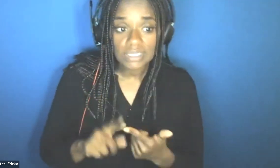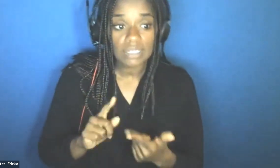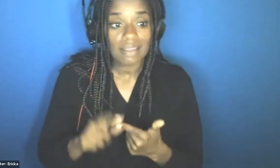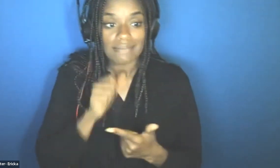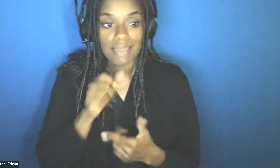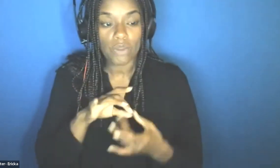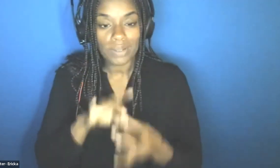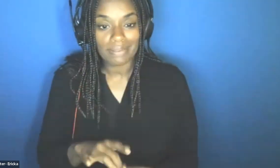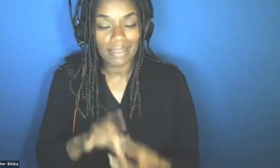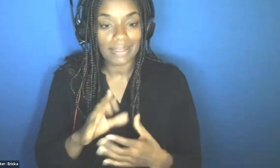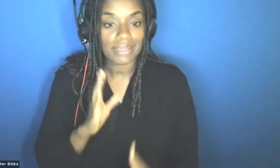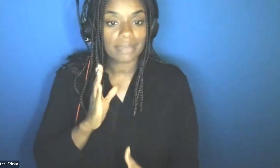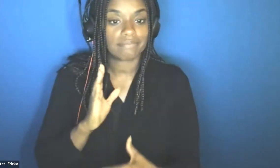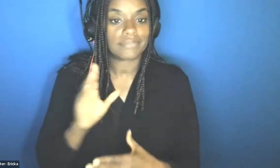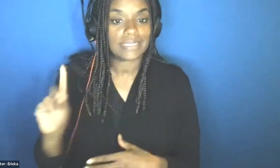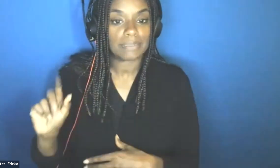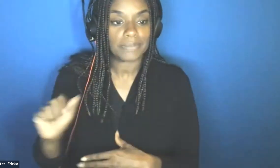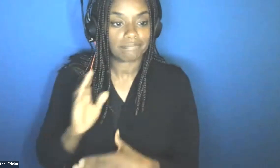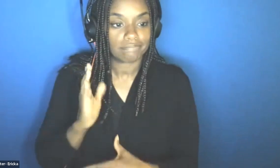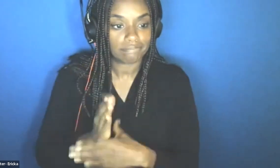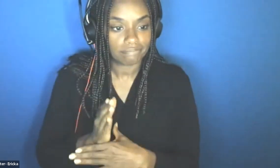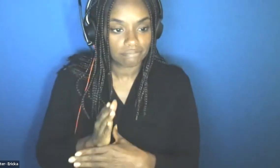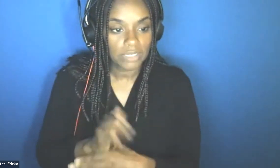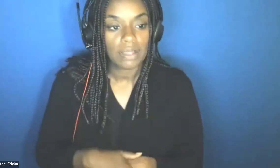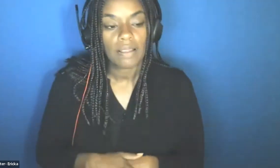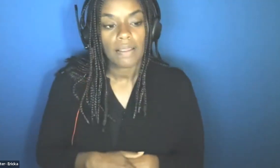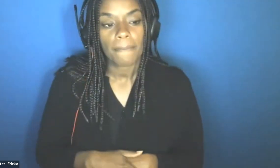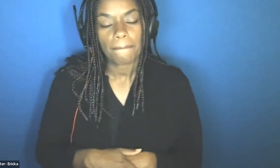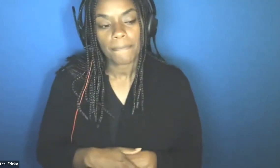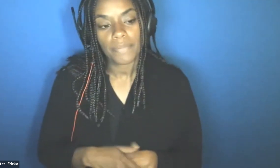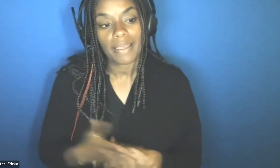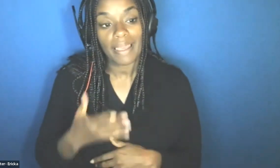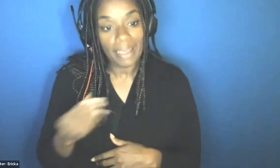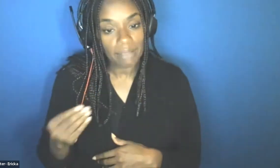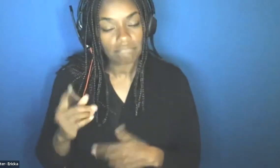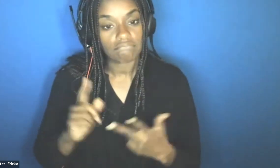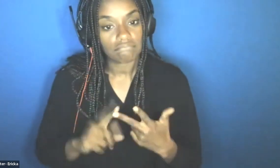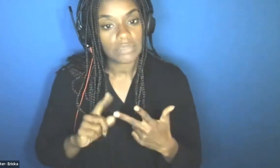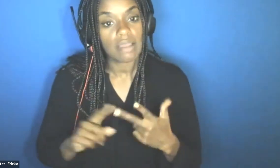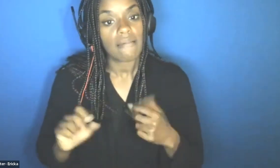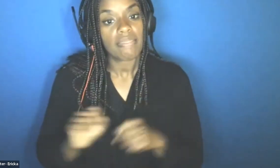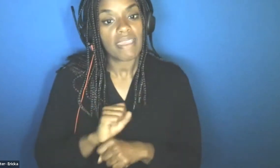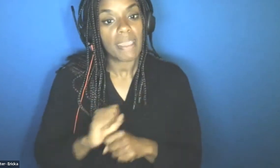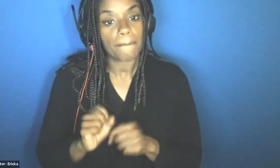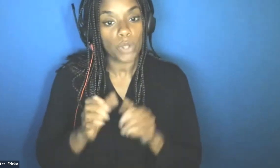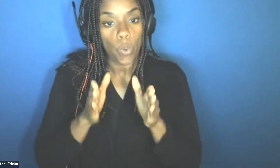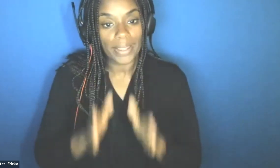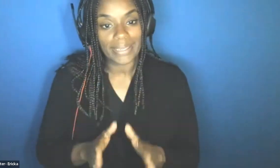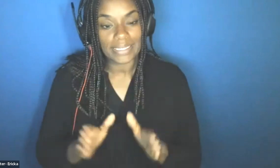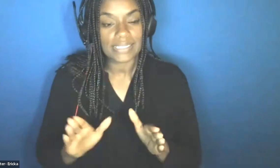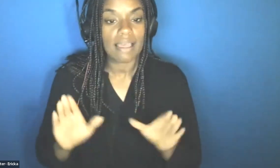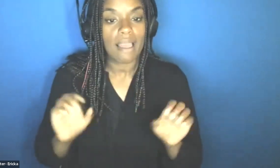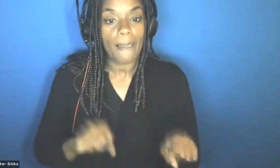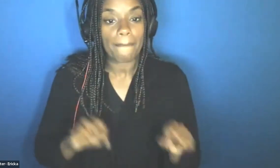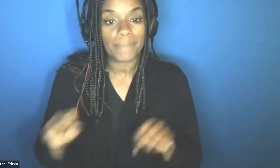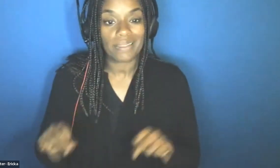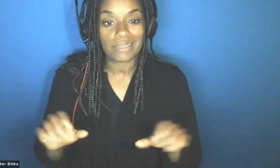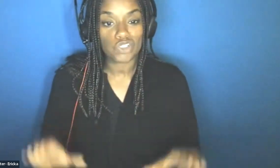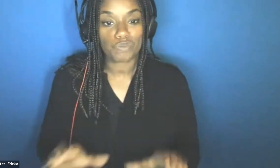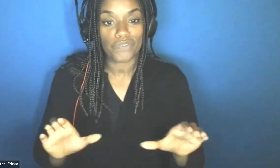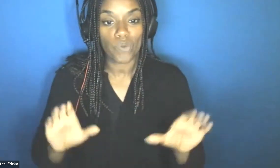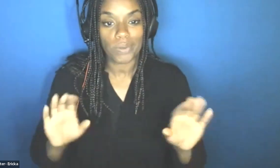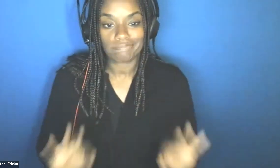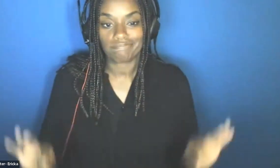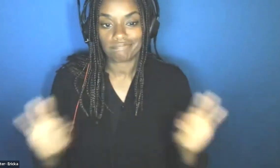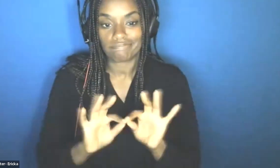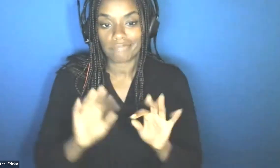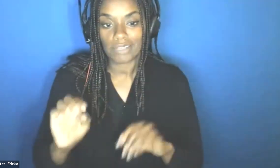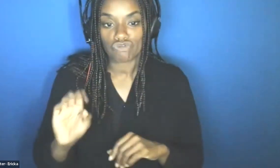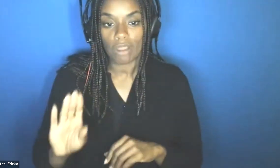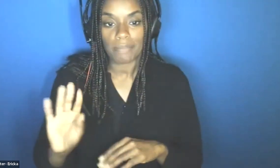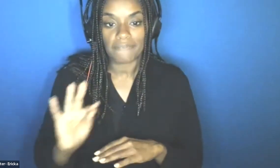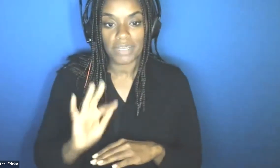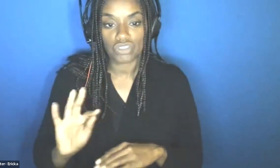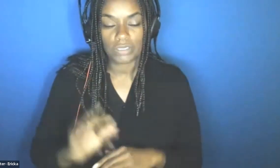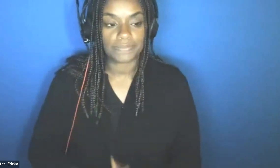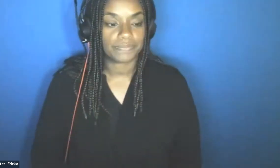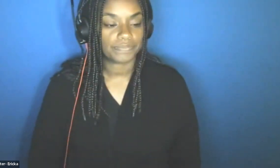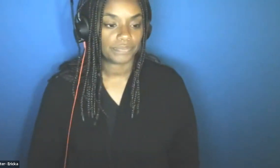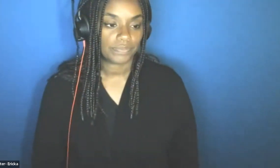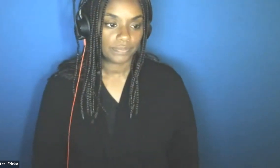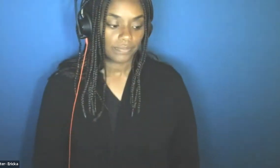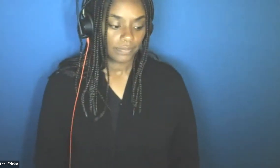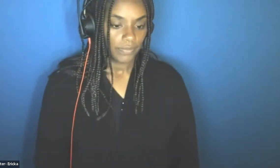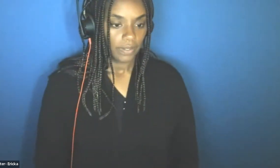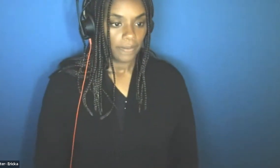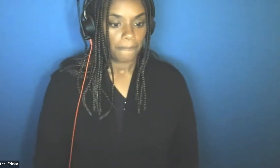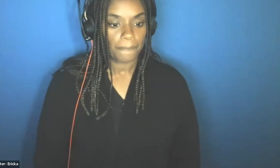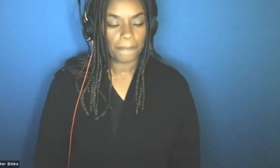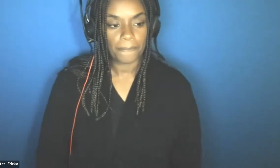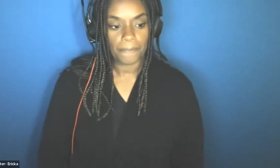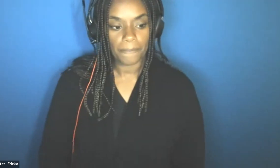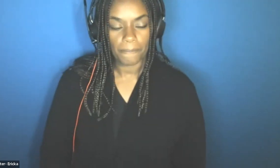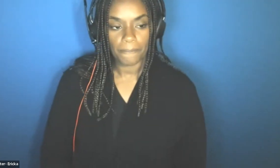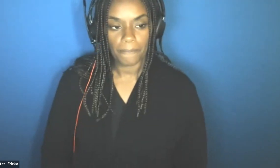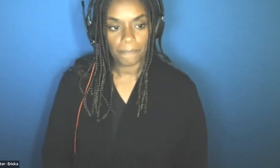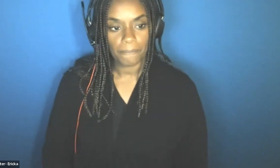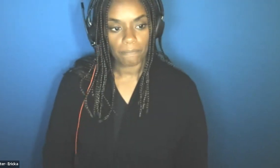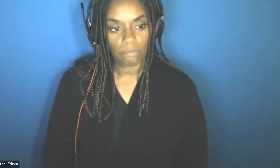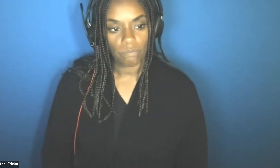Now, stage 3, there are some allowable questions.